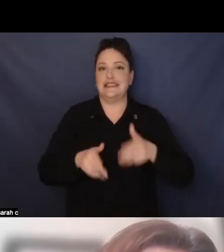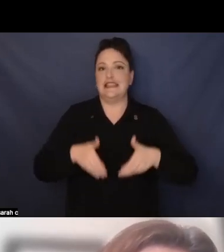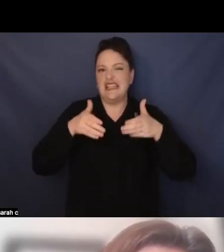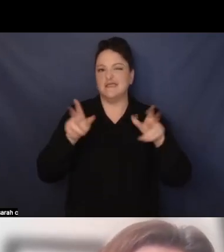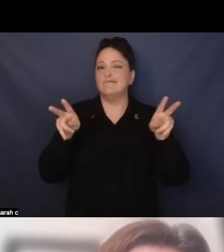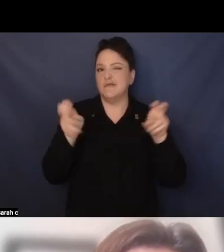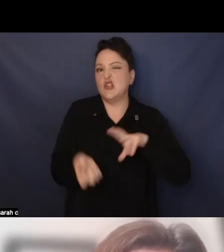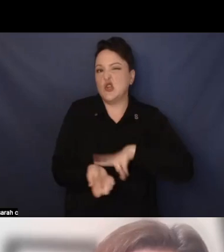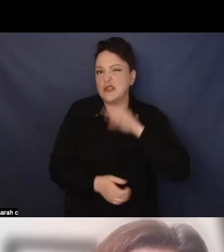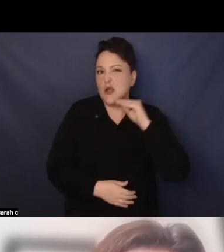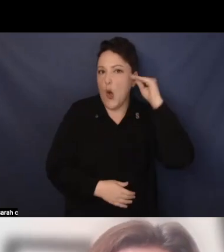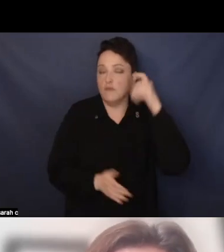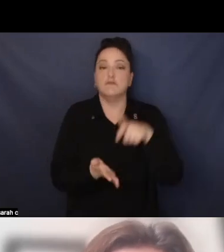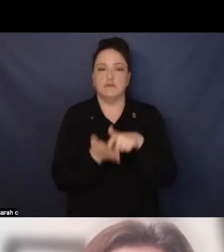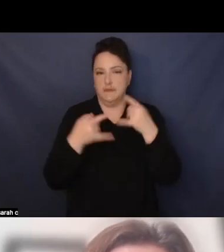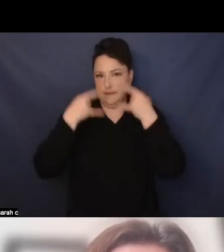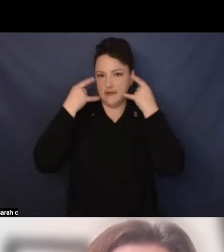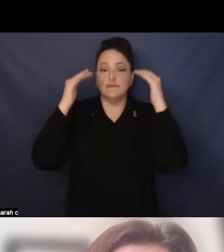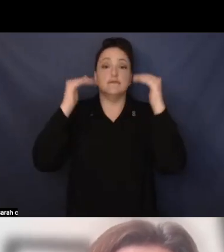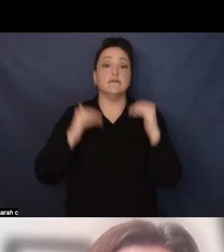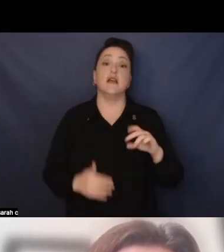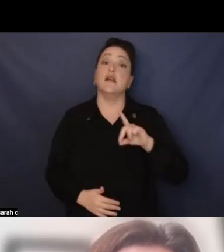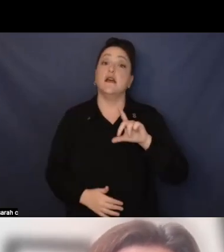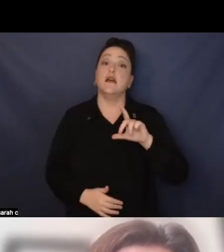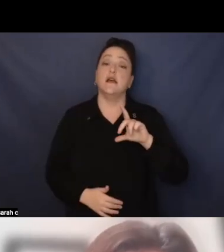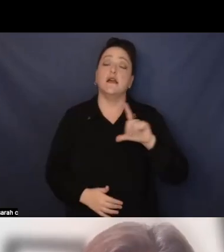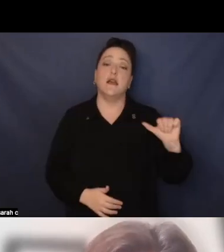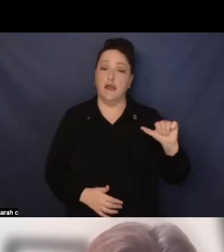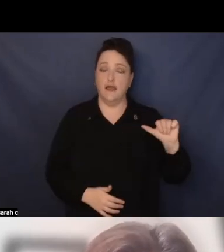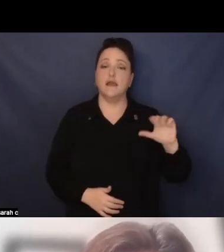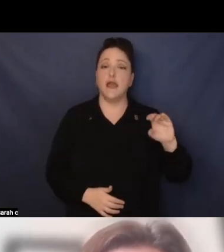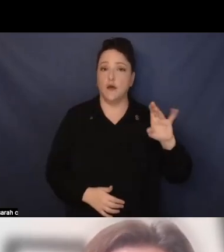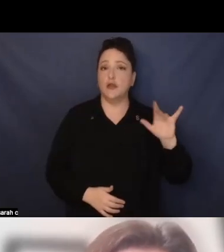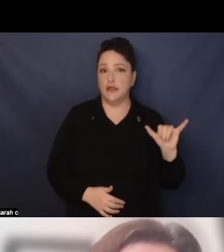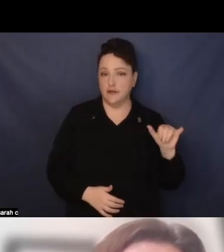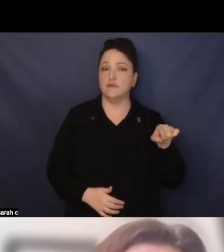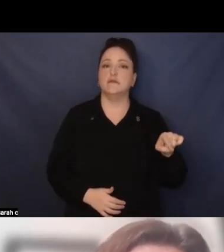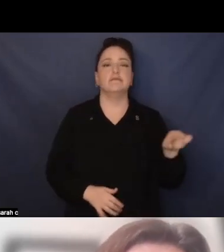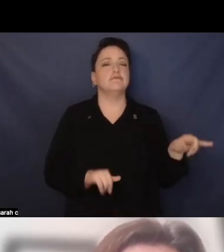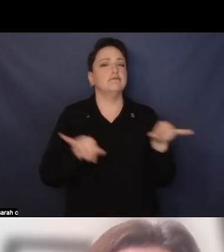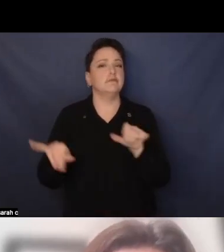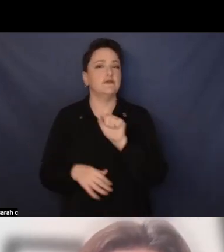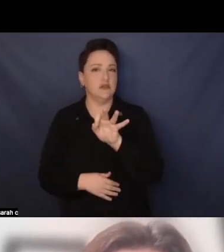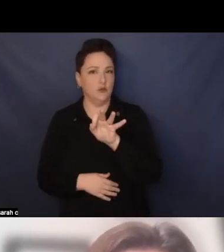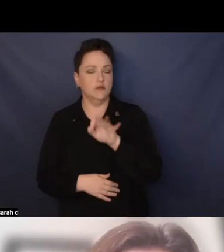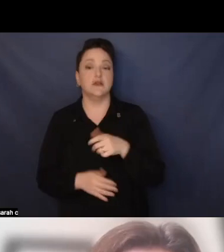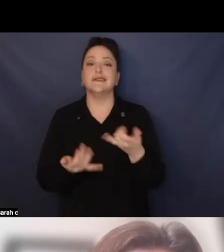Los Angeles County is a lot like San Francisco County in that they are still requiring masking in